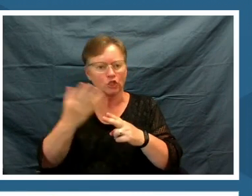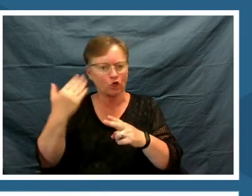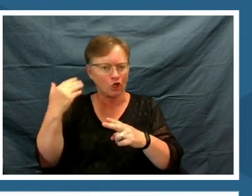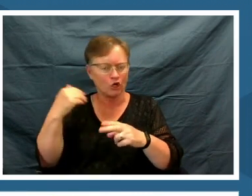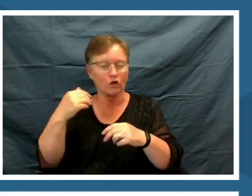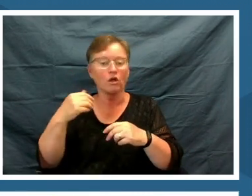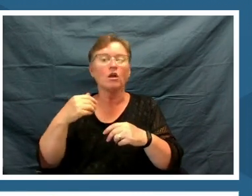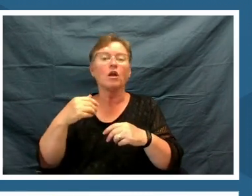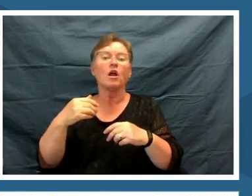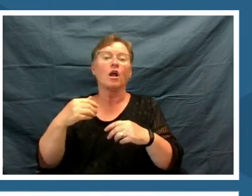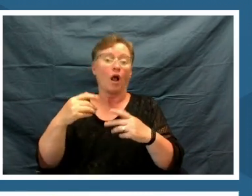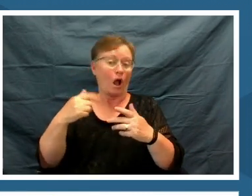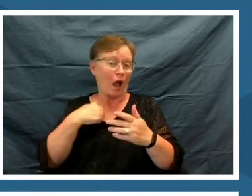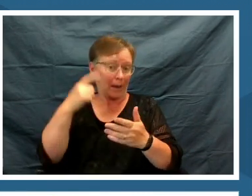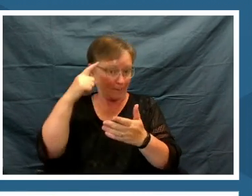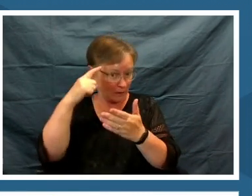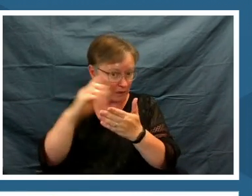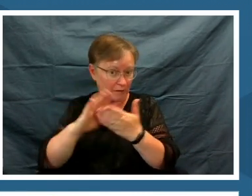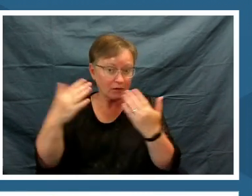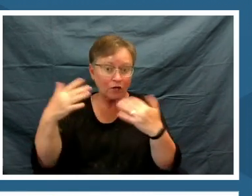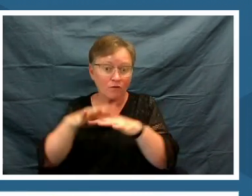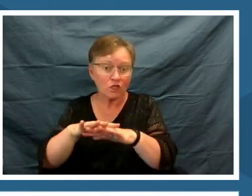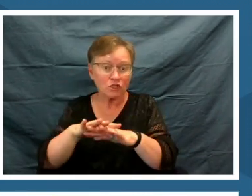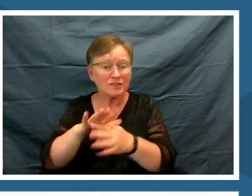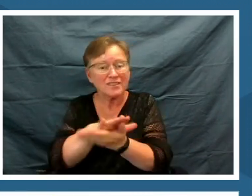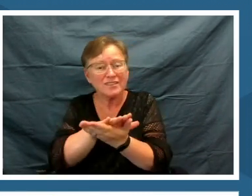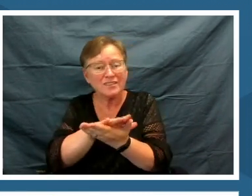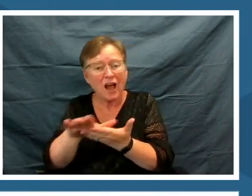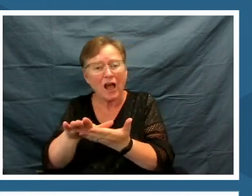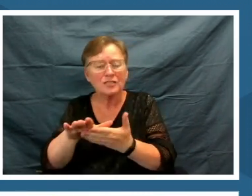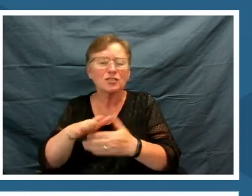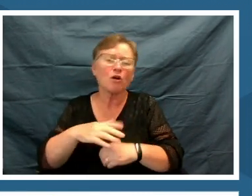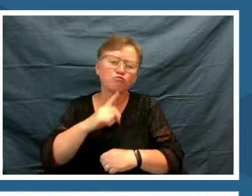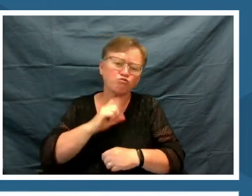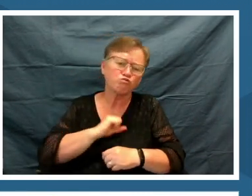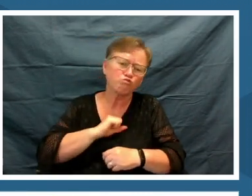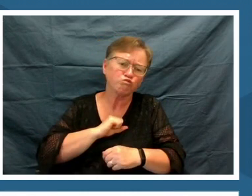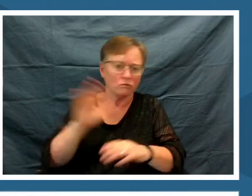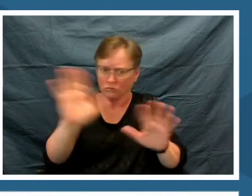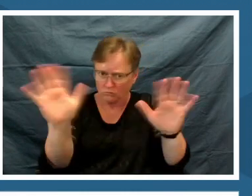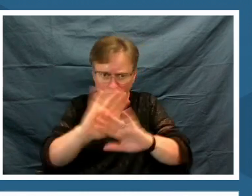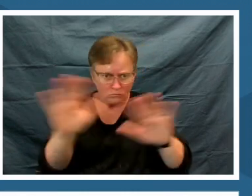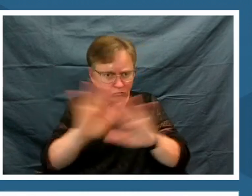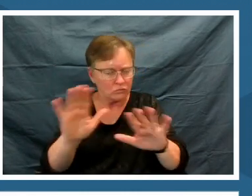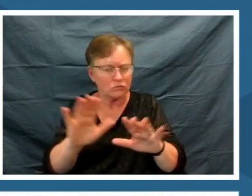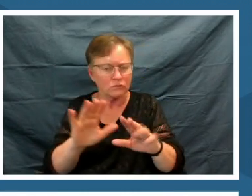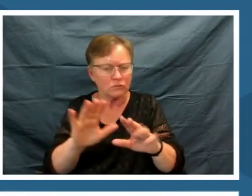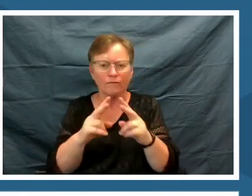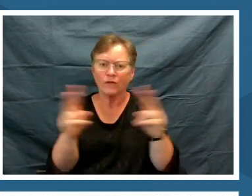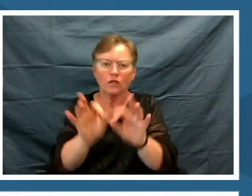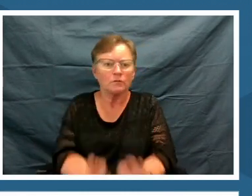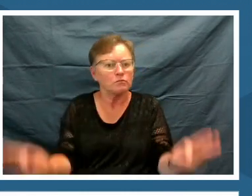to have it's it's it's almost a must thing to happen to have and i'm really